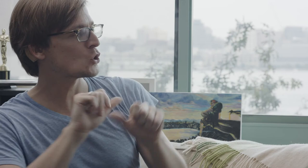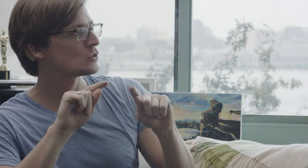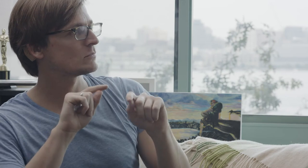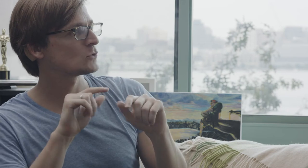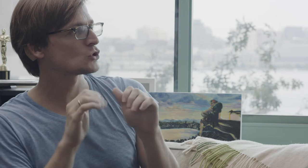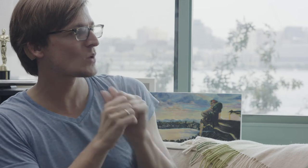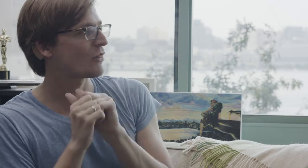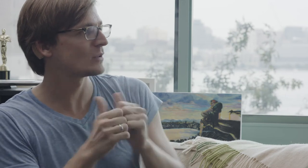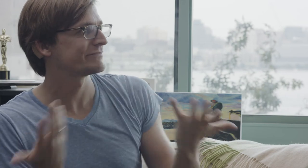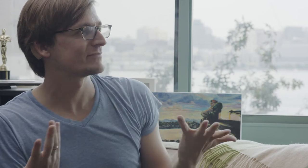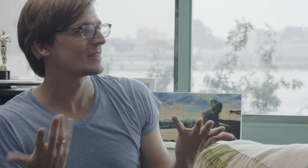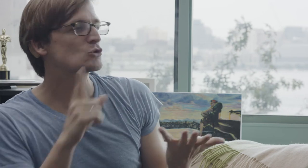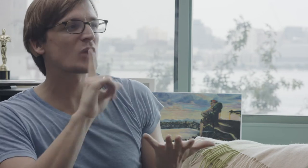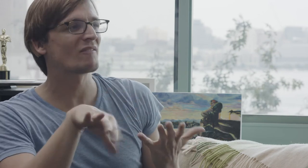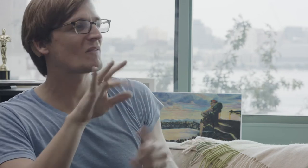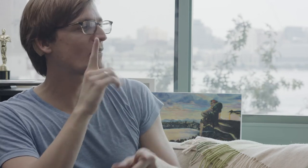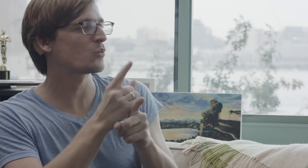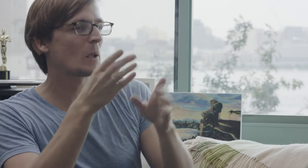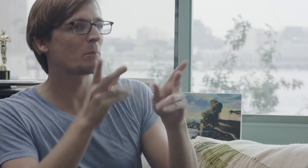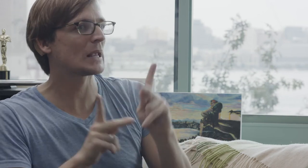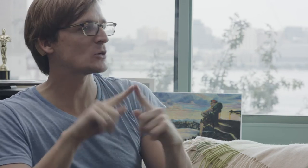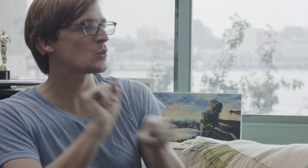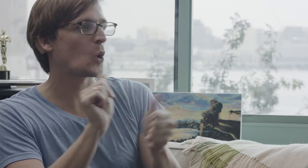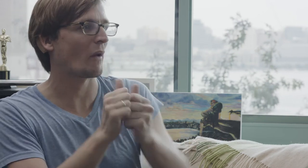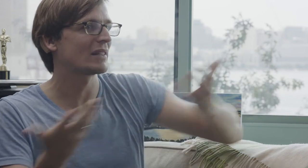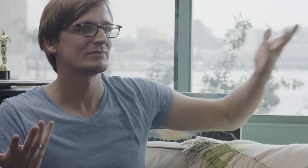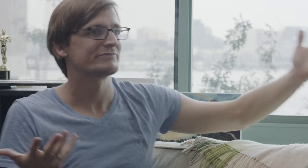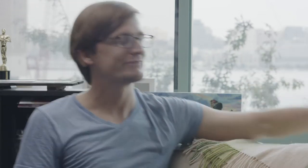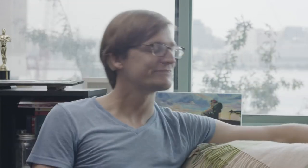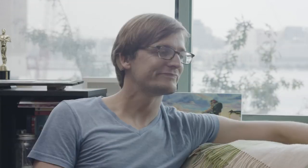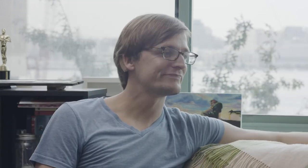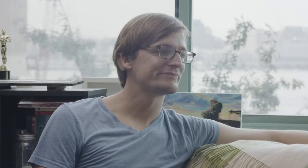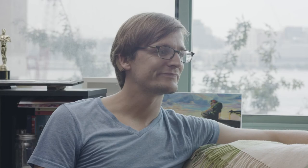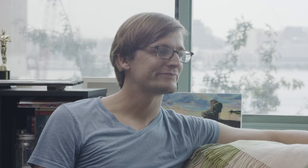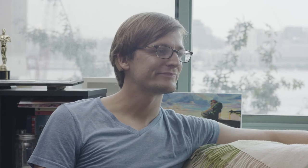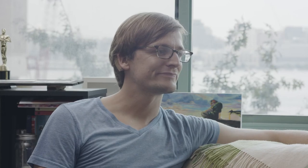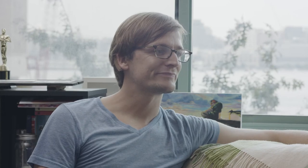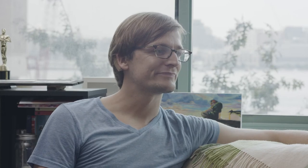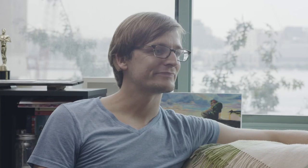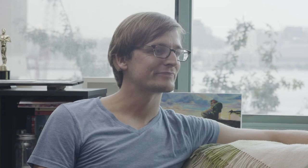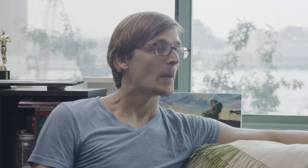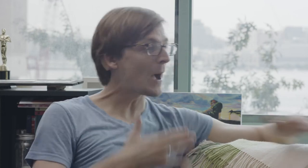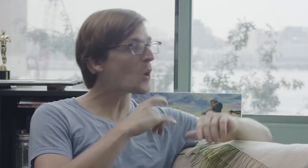Who's going to be receptive to feedback? Because if you don't find the right people to work with, it's just not gonna work.